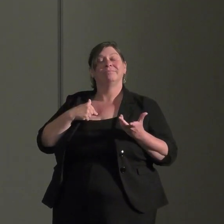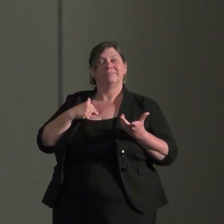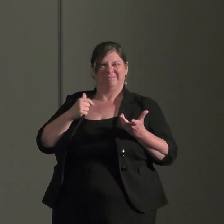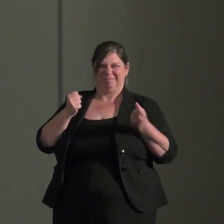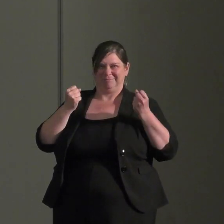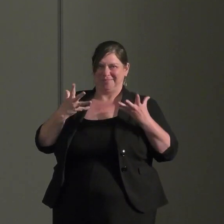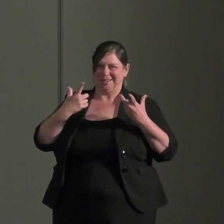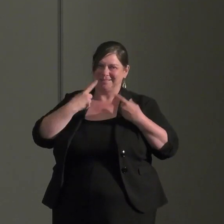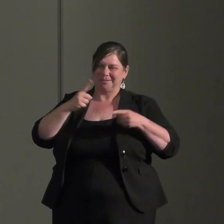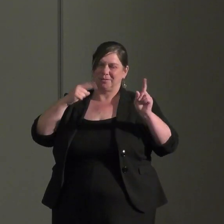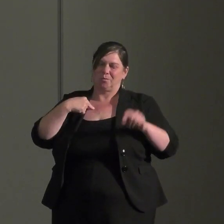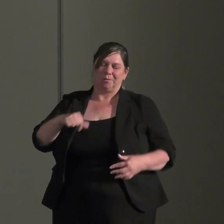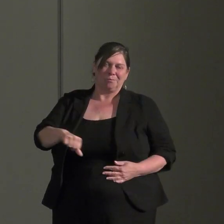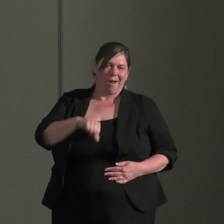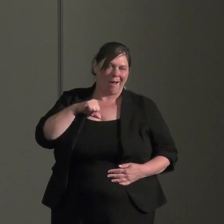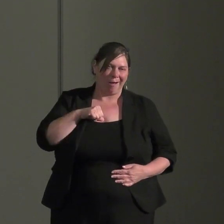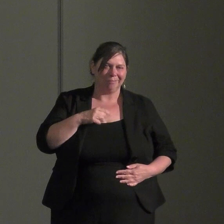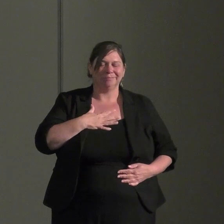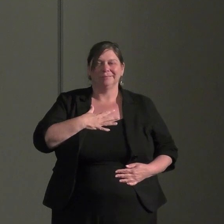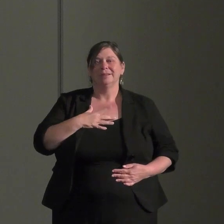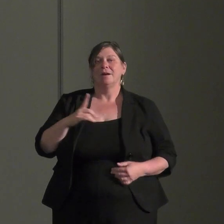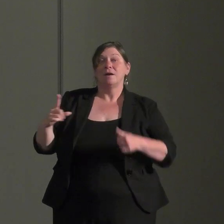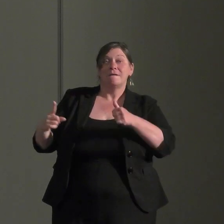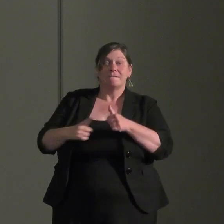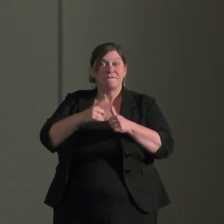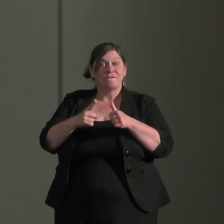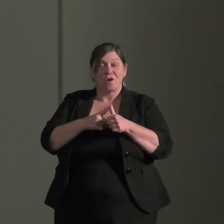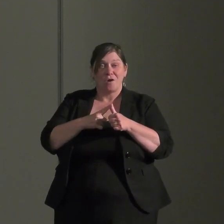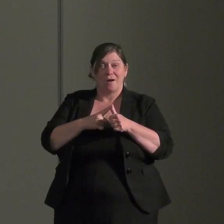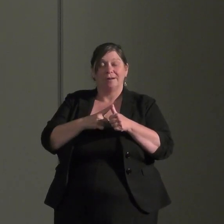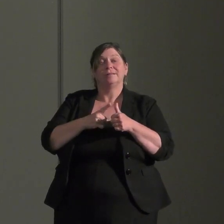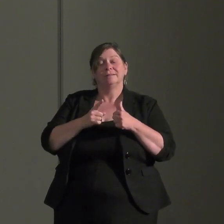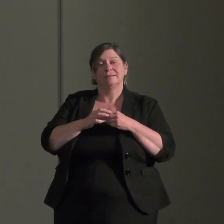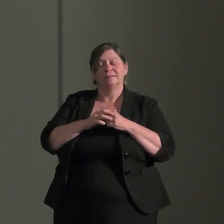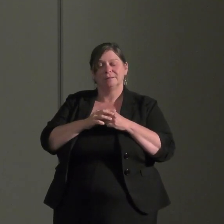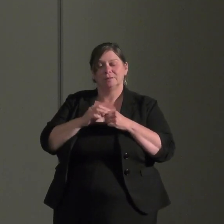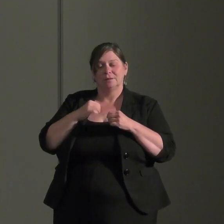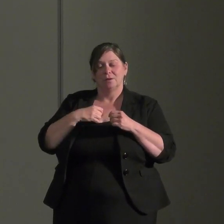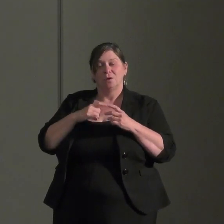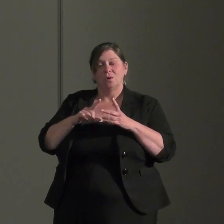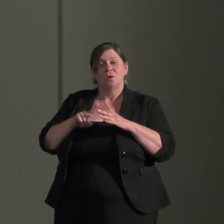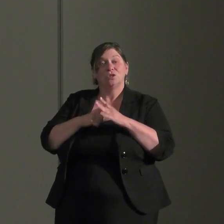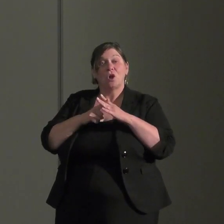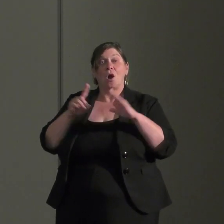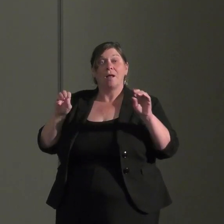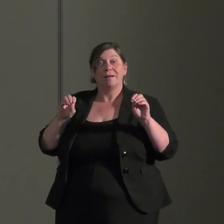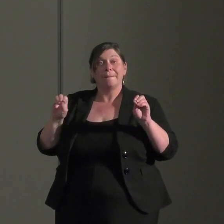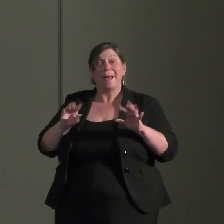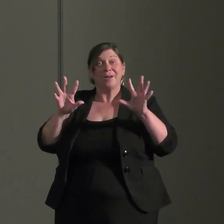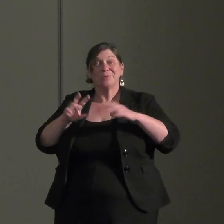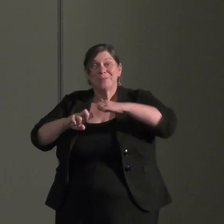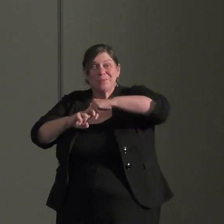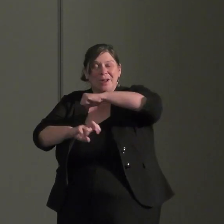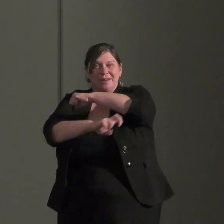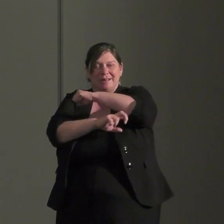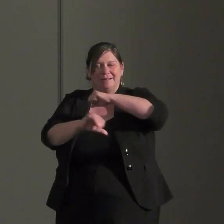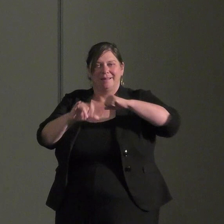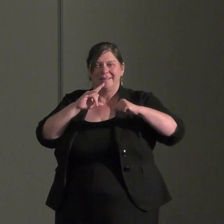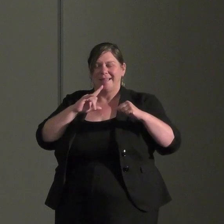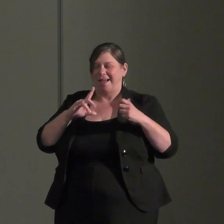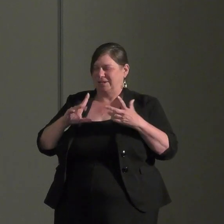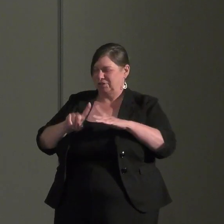are proud of. First is right when we started the first magical bridge that was organic community